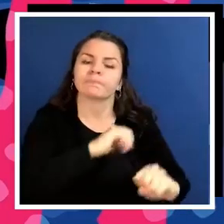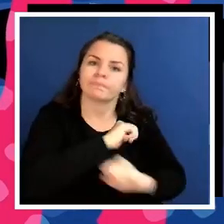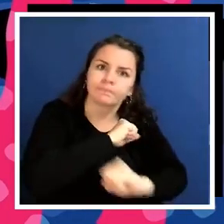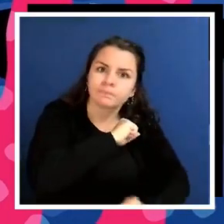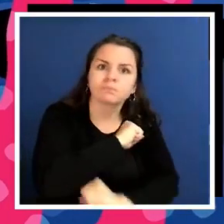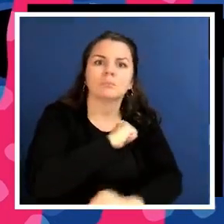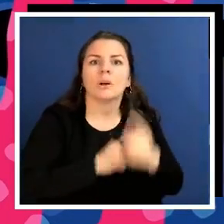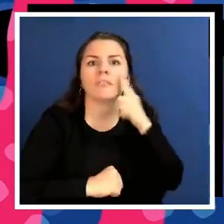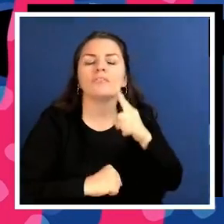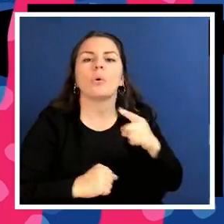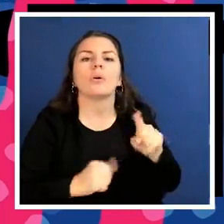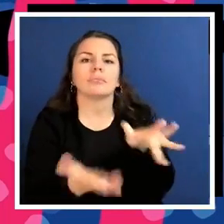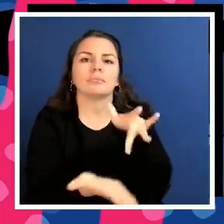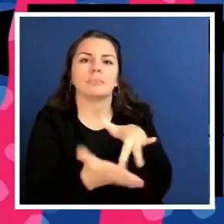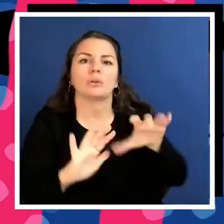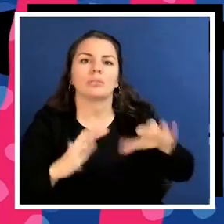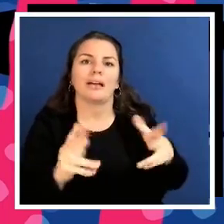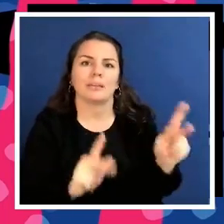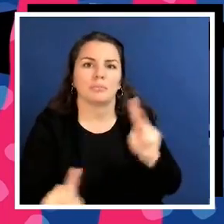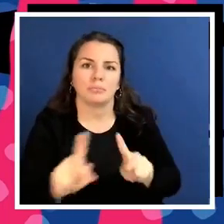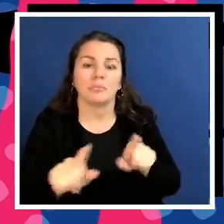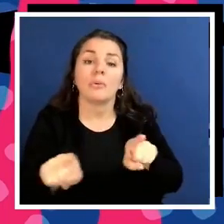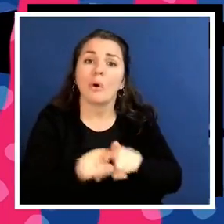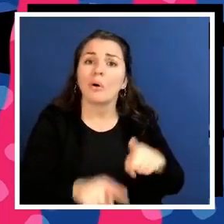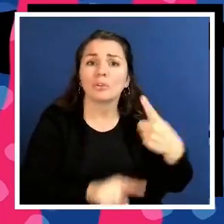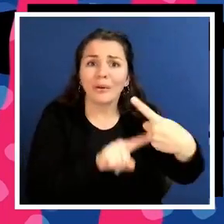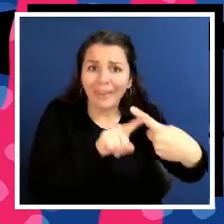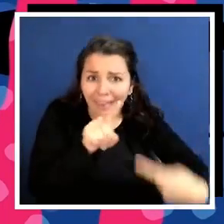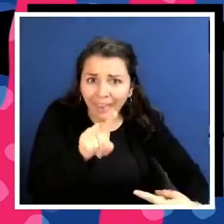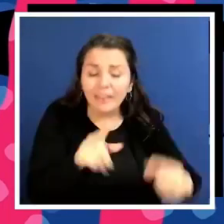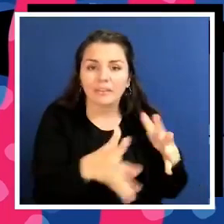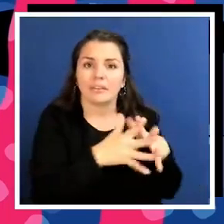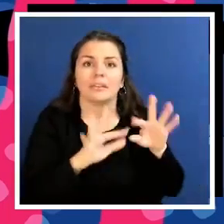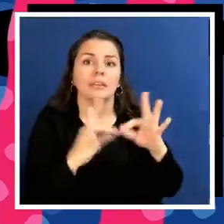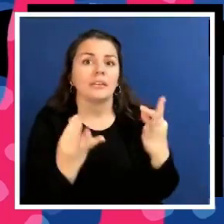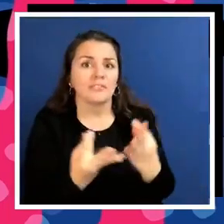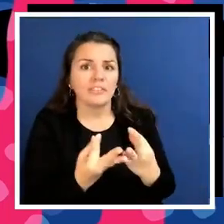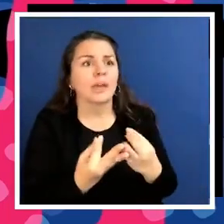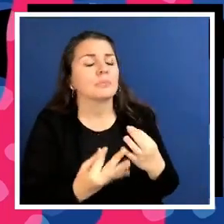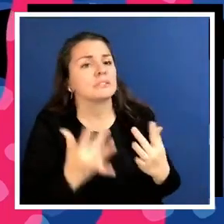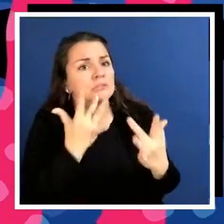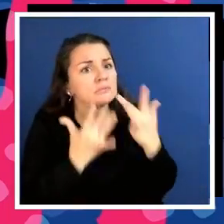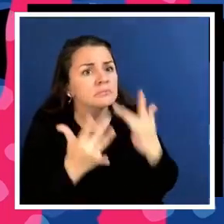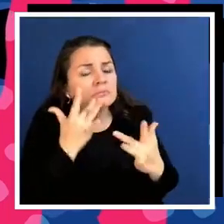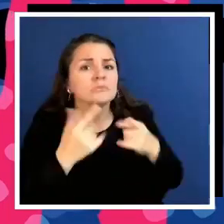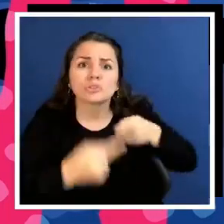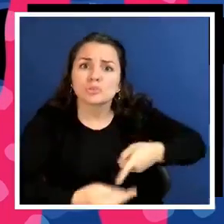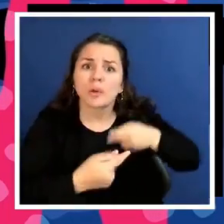CREDIT YOU'RE SUPPORTING OUR NATION'S WORKING FAMILIES. WE ARE STRENGTHENING OUR